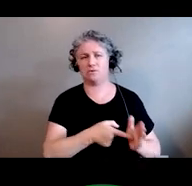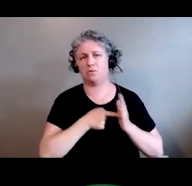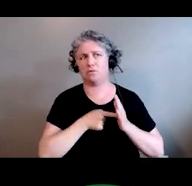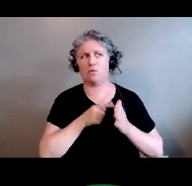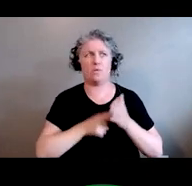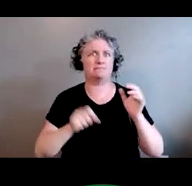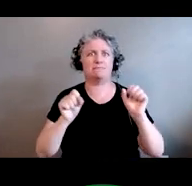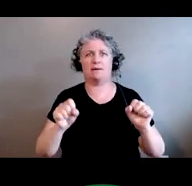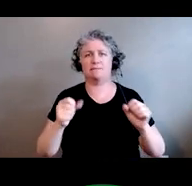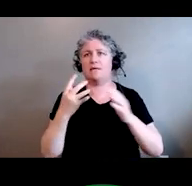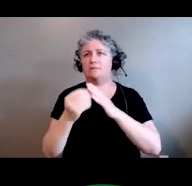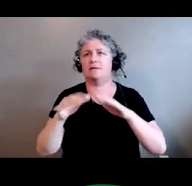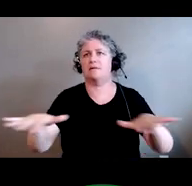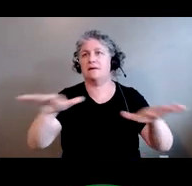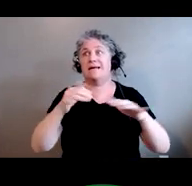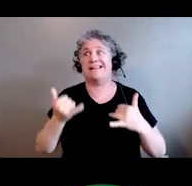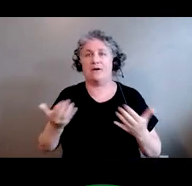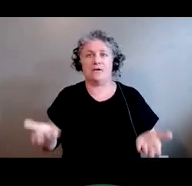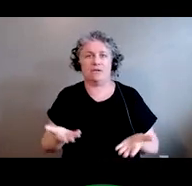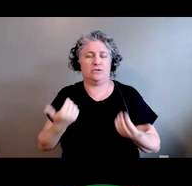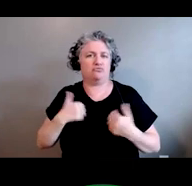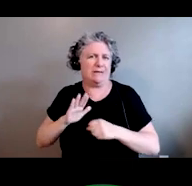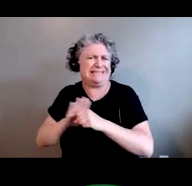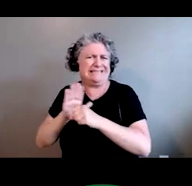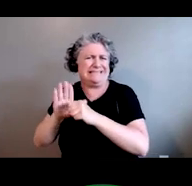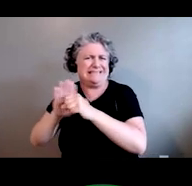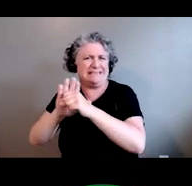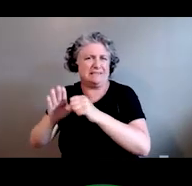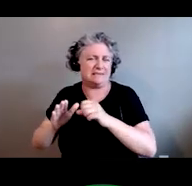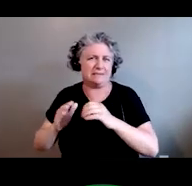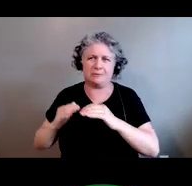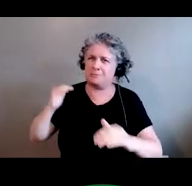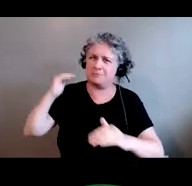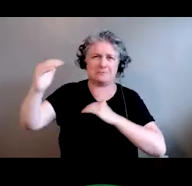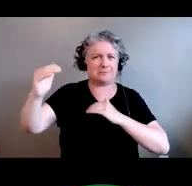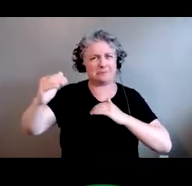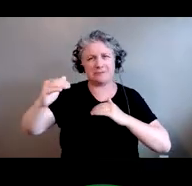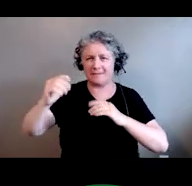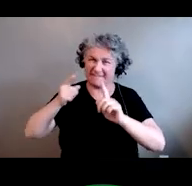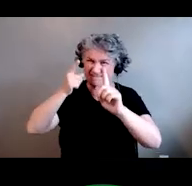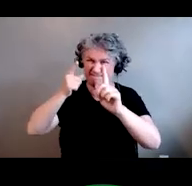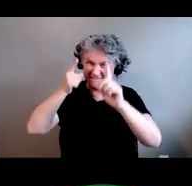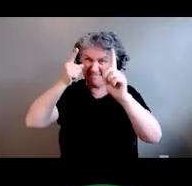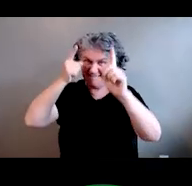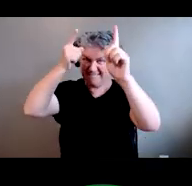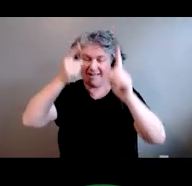outdoor and that she's now trying to push the limits even more and just a big thank you for what you guys do.